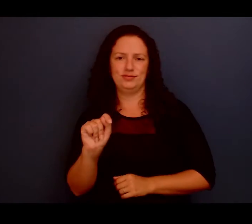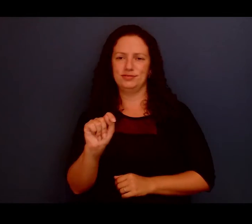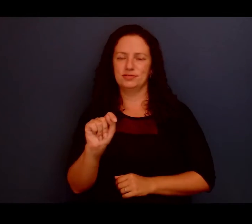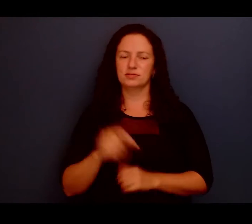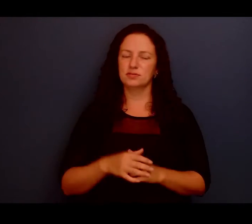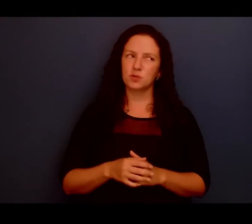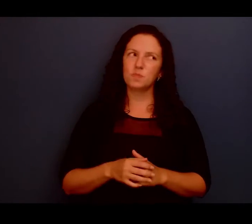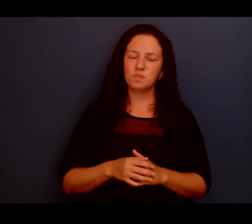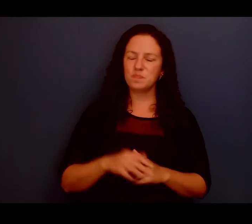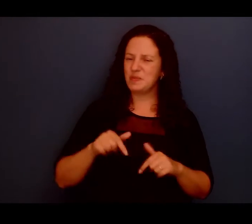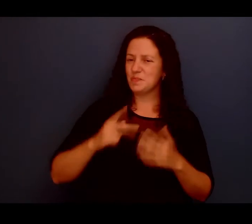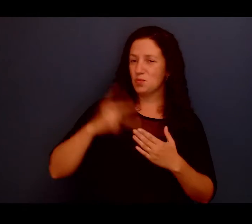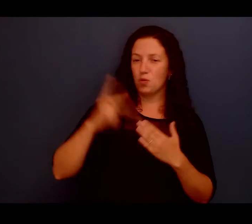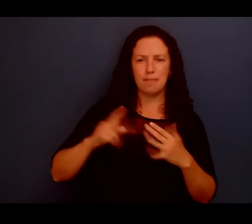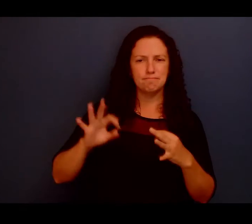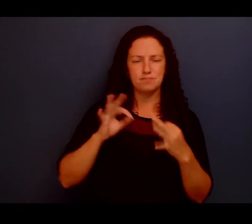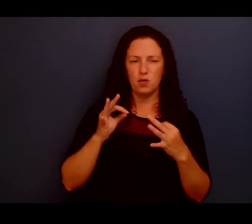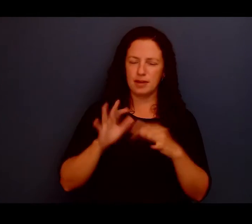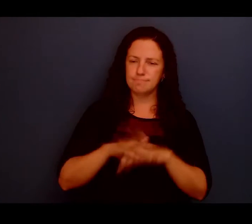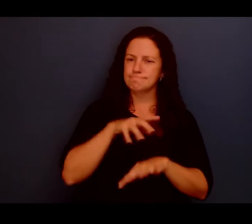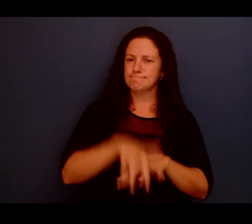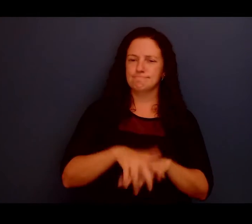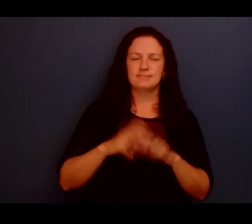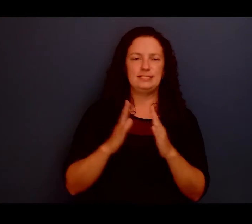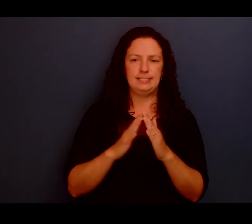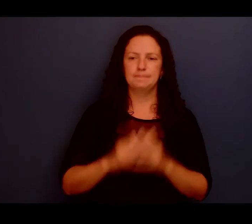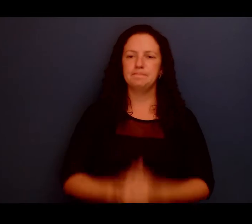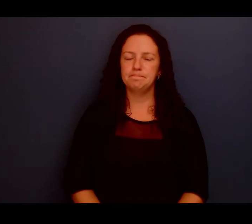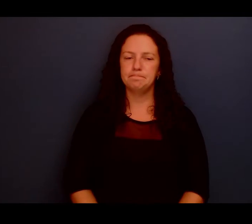And I think that this program is gonna fit really well into our city.